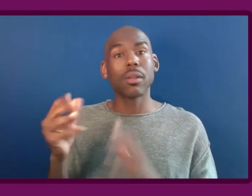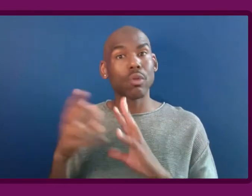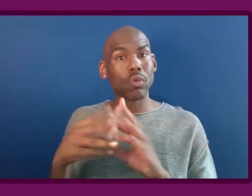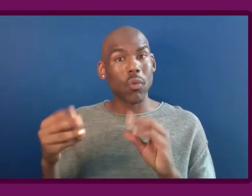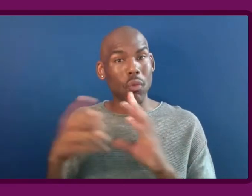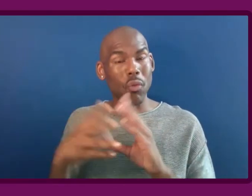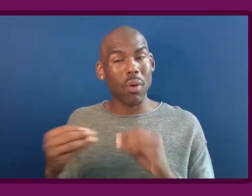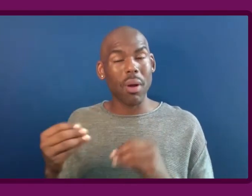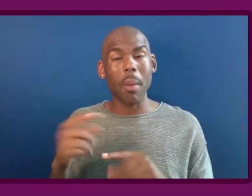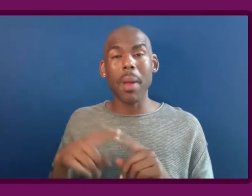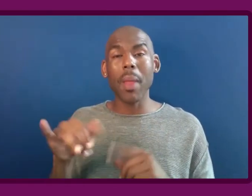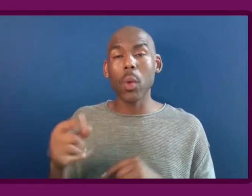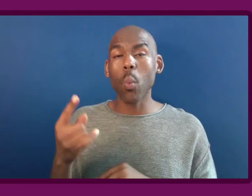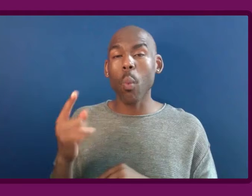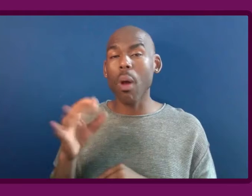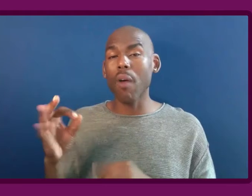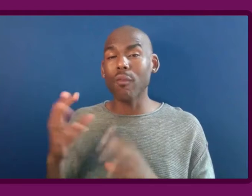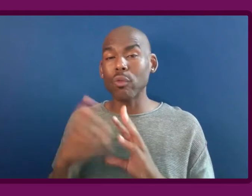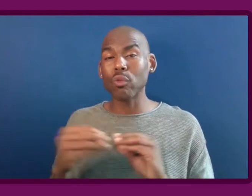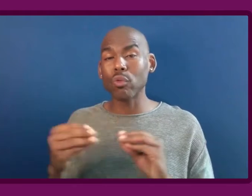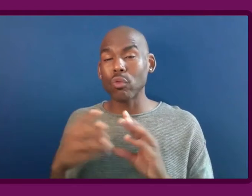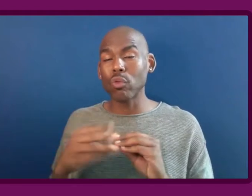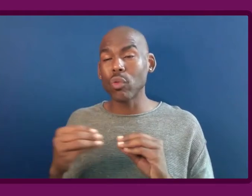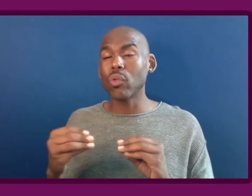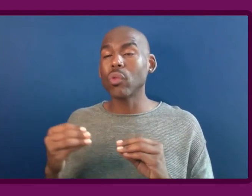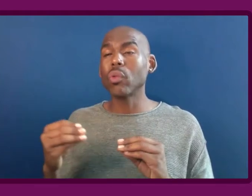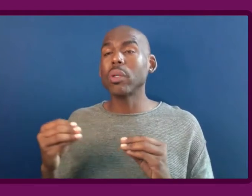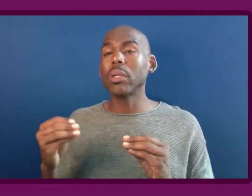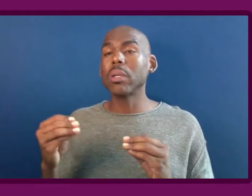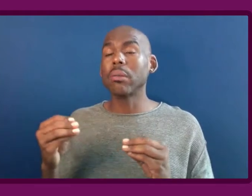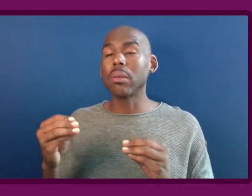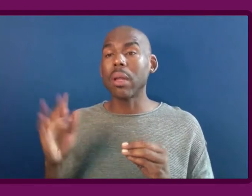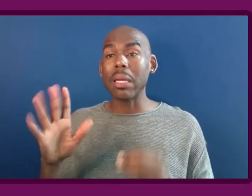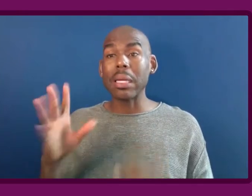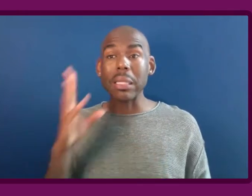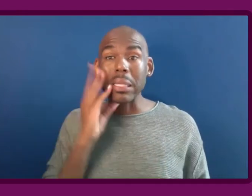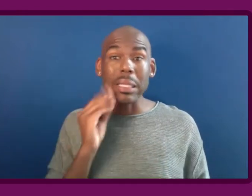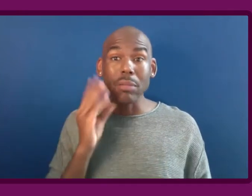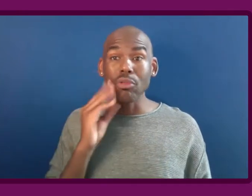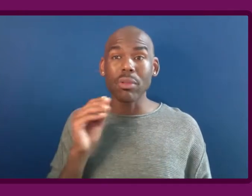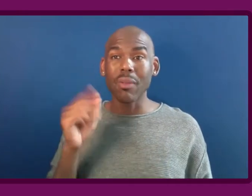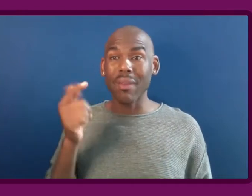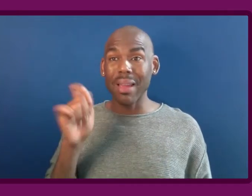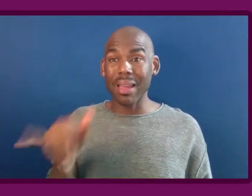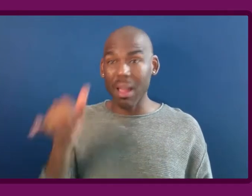story, but it's one of the first stories that's written about his experience, as being a gay guy